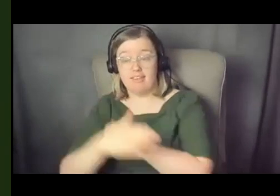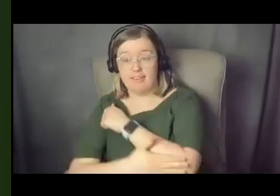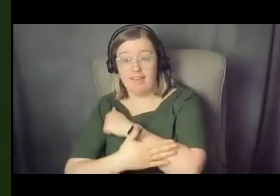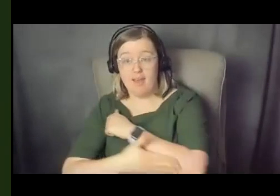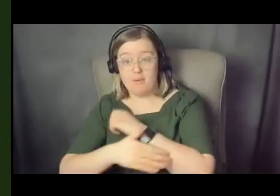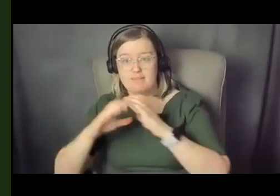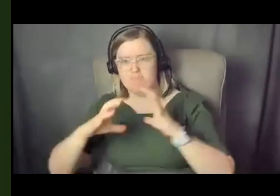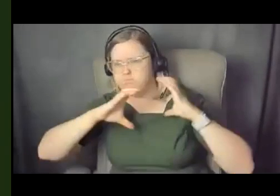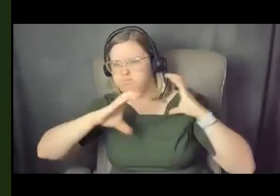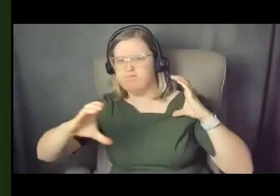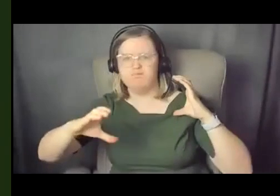plants around the region.